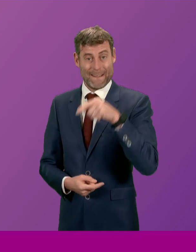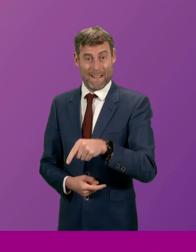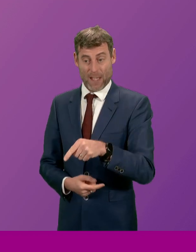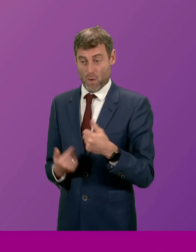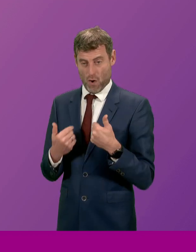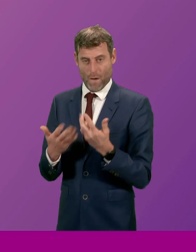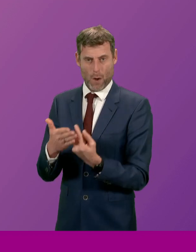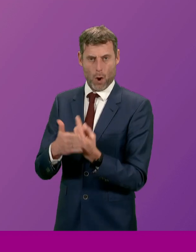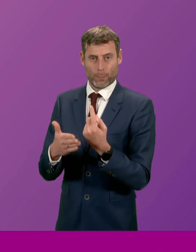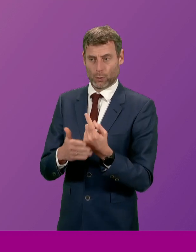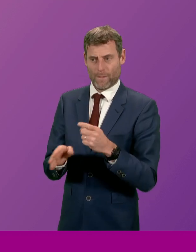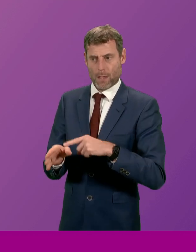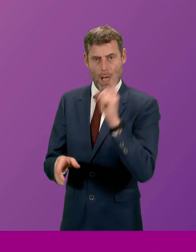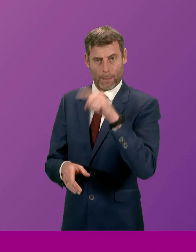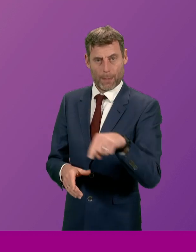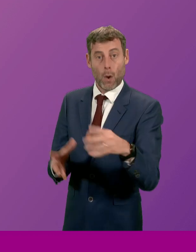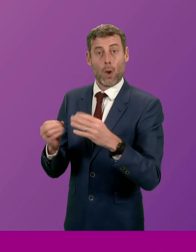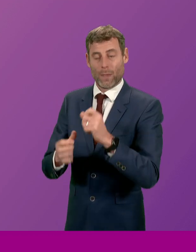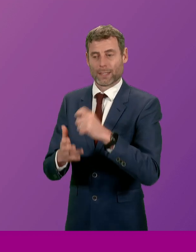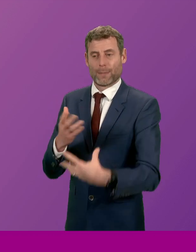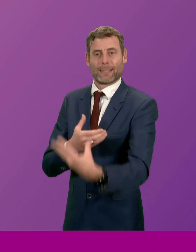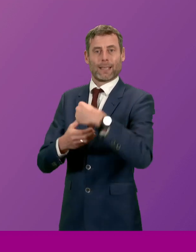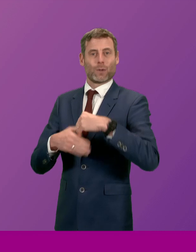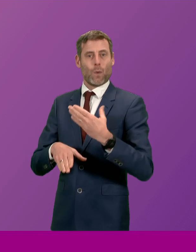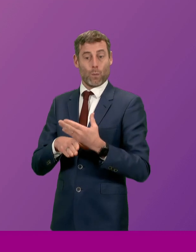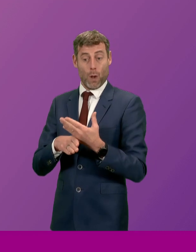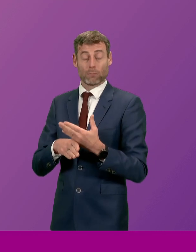opportunities for young people with disabilities and additional support needs, and which helps